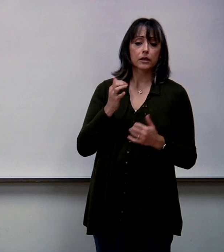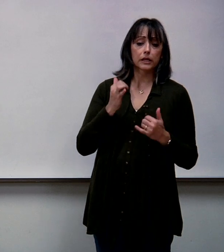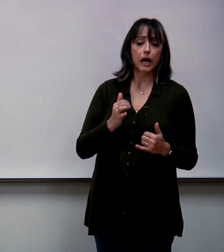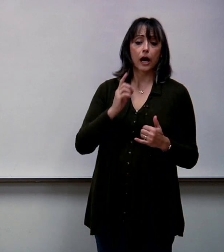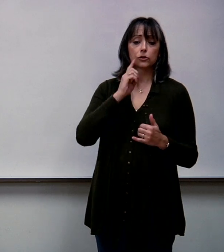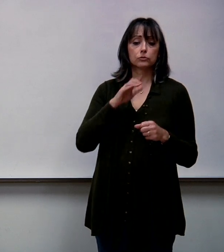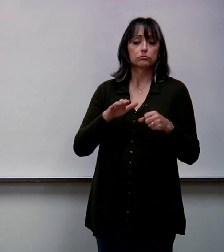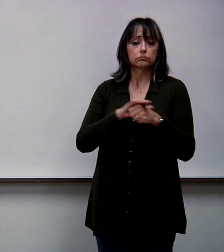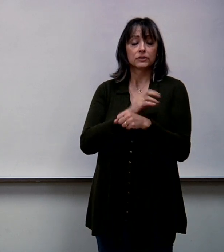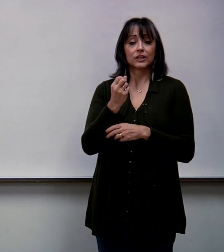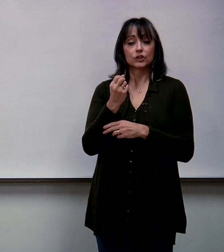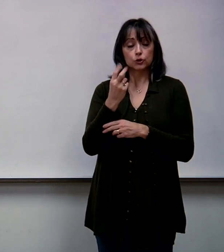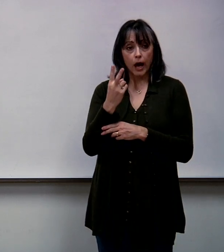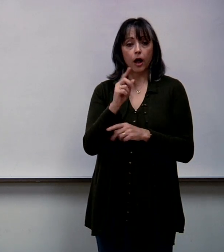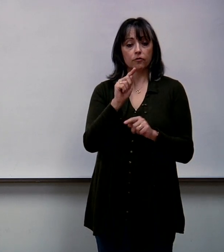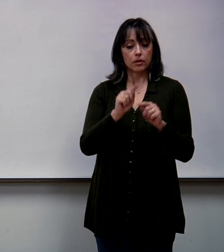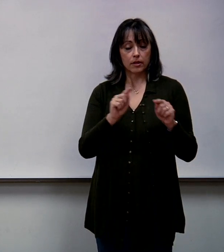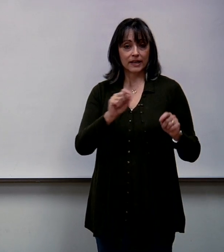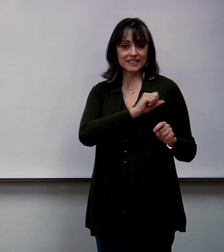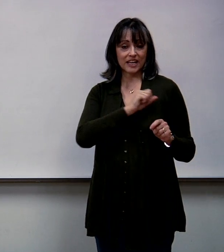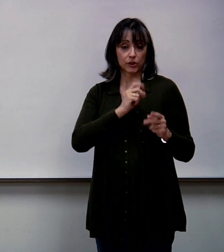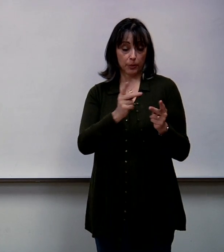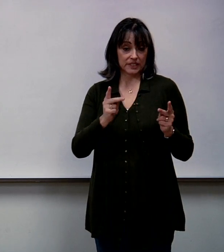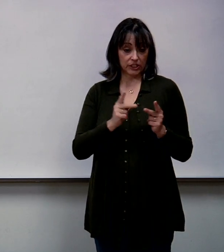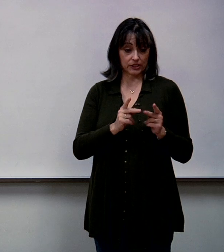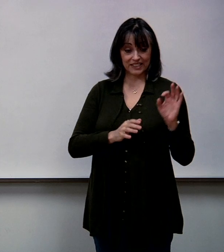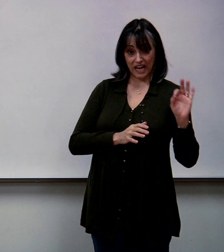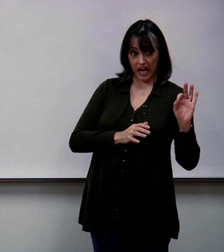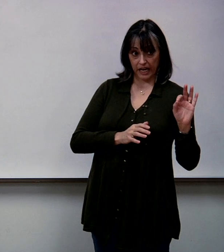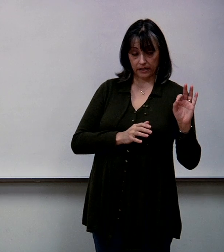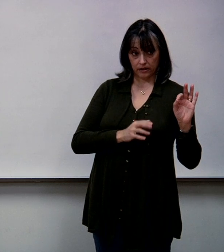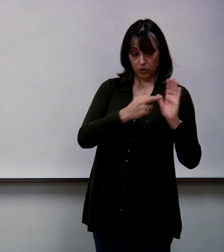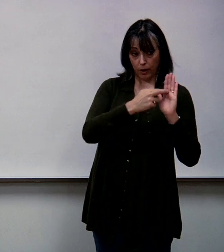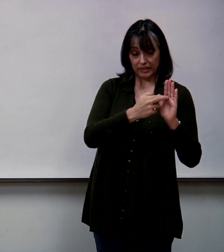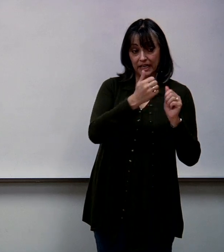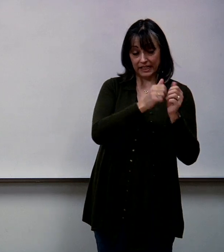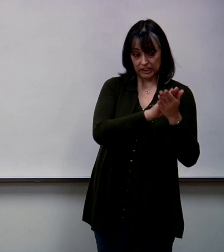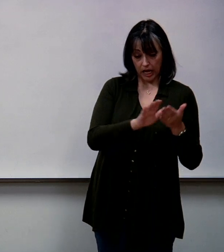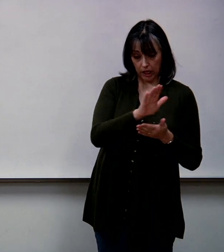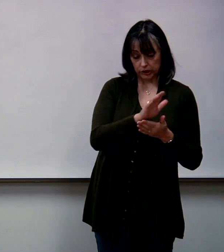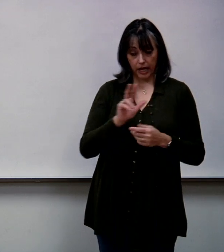positions this year. There are nine senators that represent the colleges and three senators that we're looking for to represent